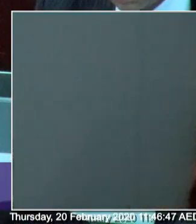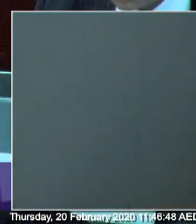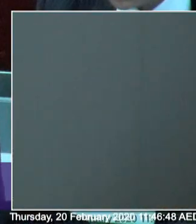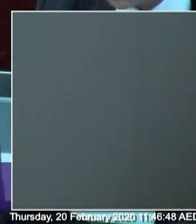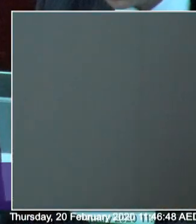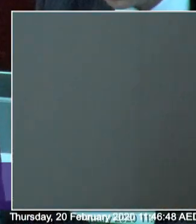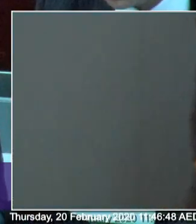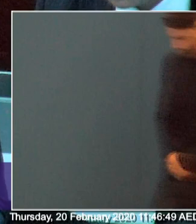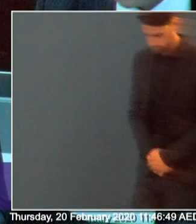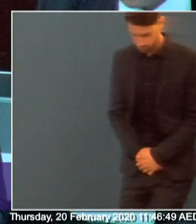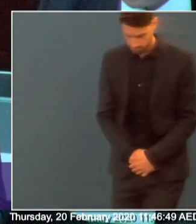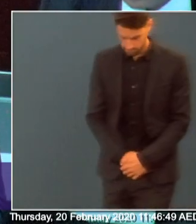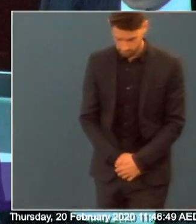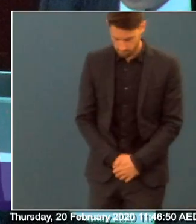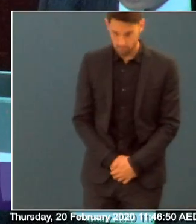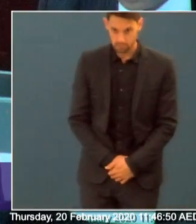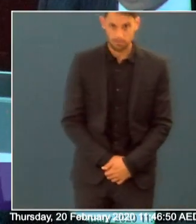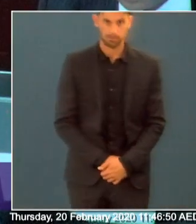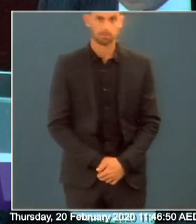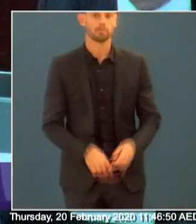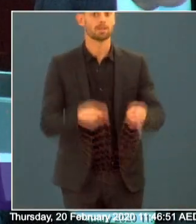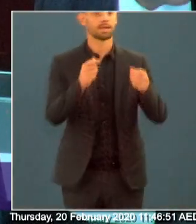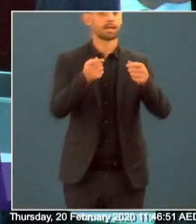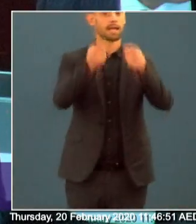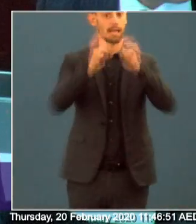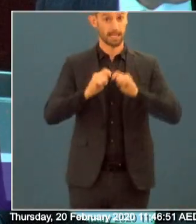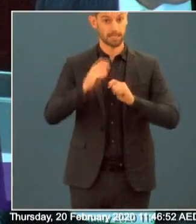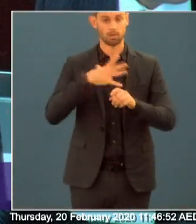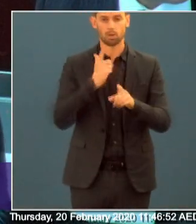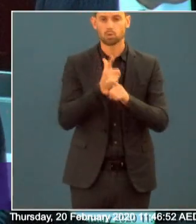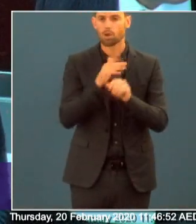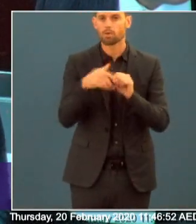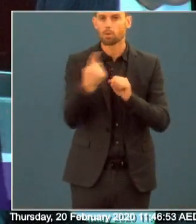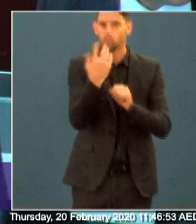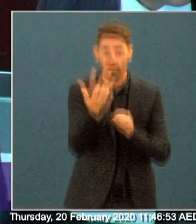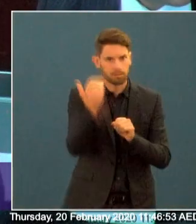which was psychiatric comorbidities. And this is an area where you have particular expertise, is that right?